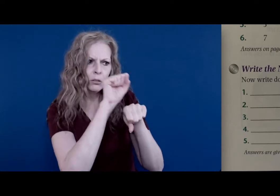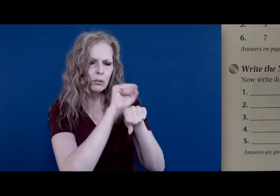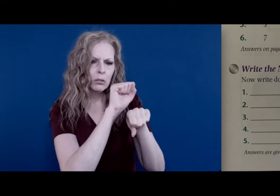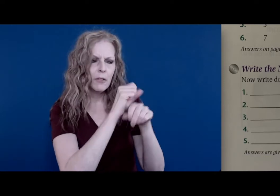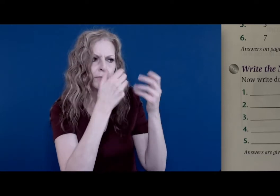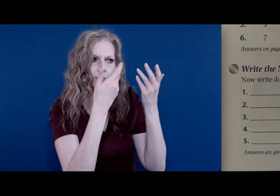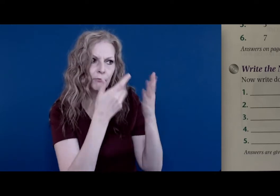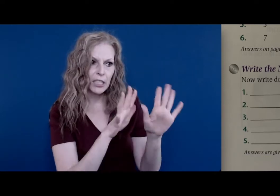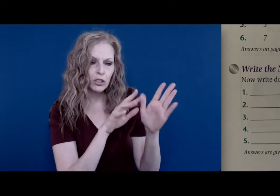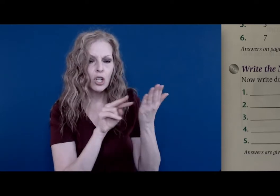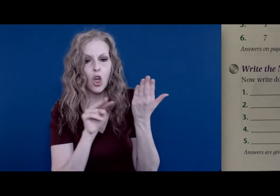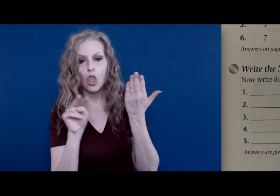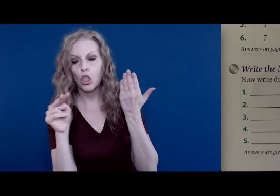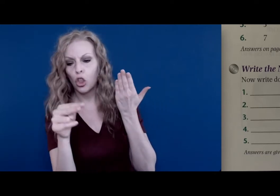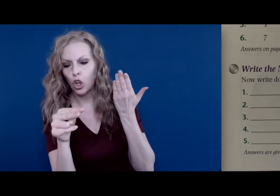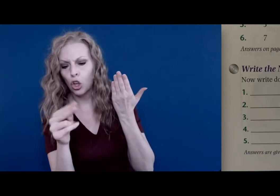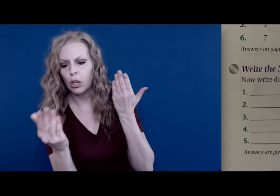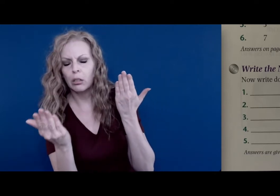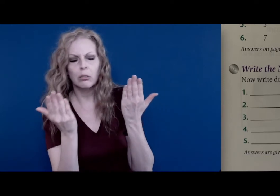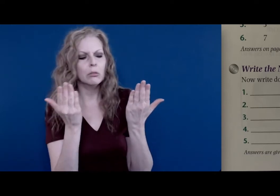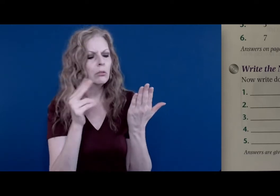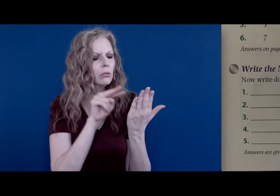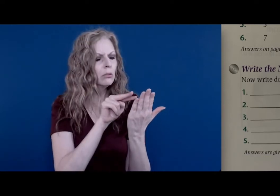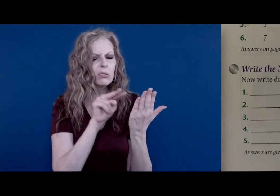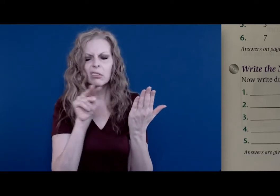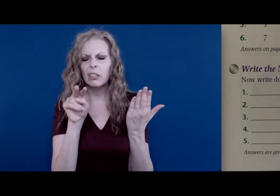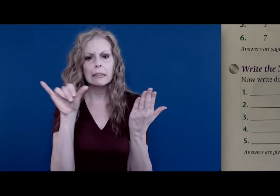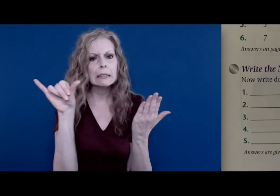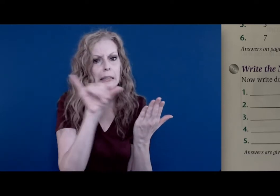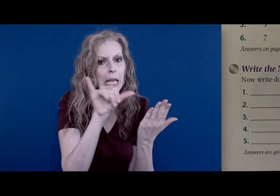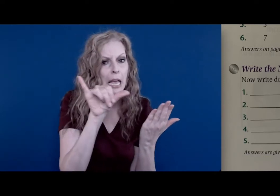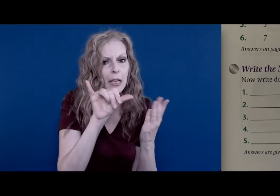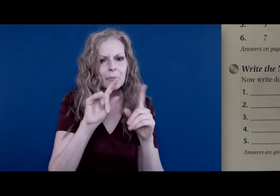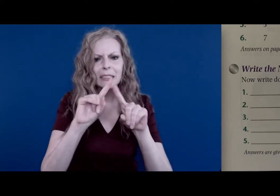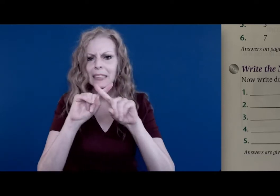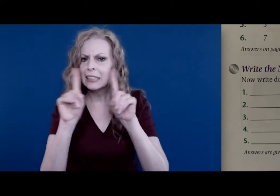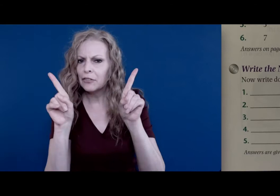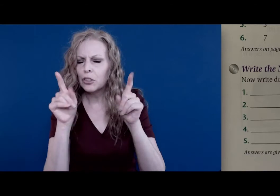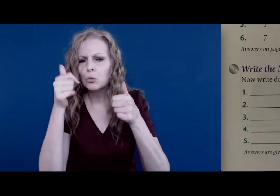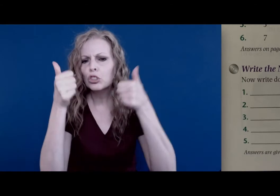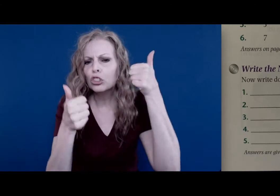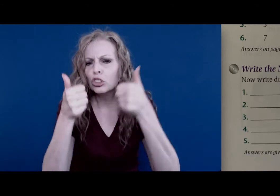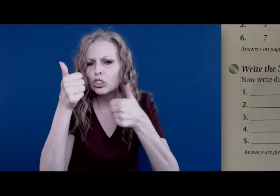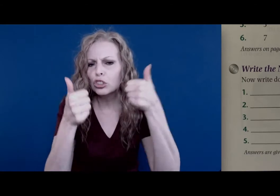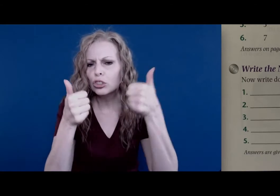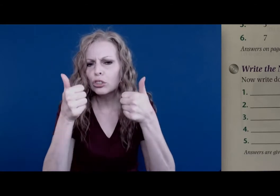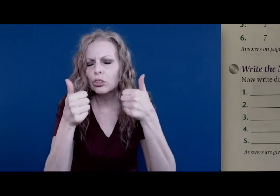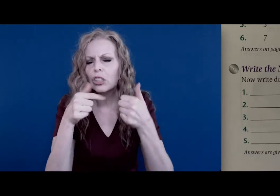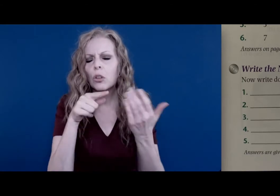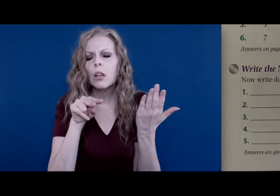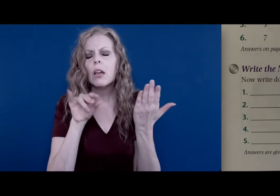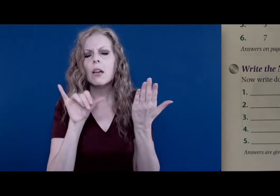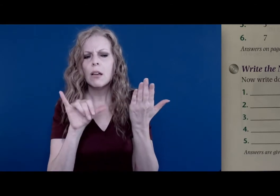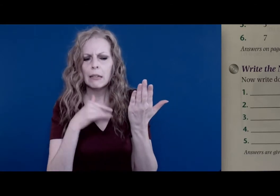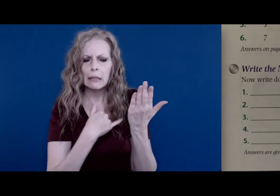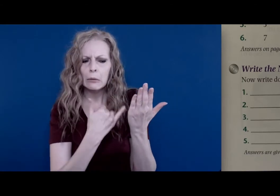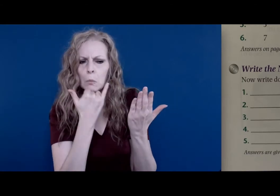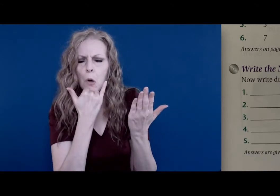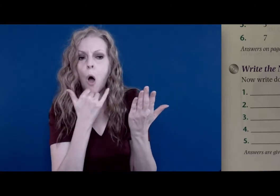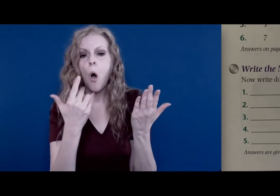that is, first you do the work, and then you look at the answers in the back of the book to see whether your answers are the same or different from the answers in the back of the book. Check to see whether each of your answers is right or wrong,